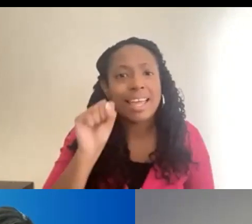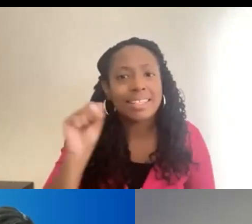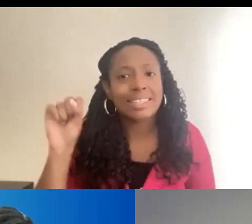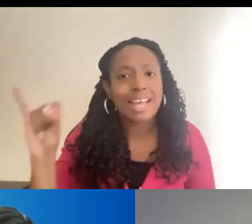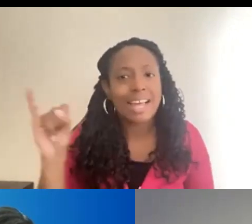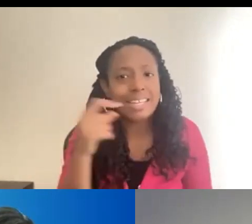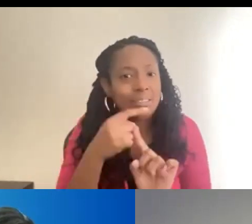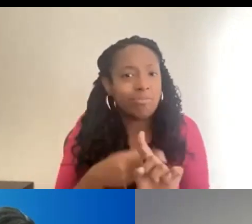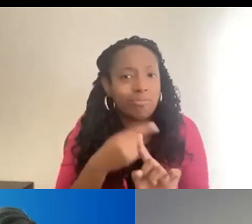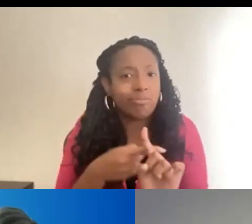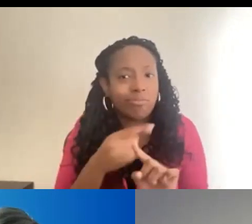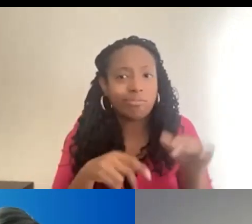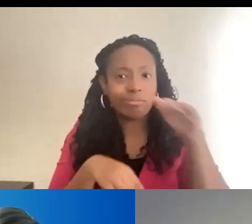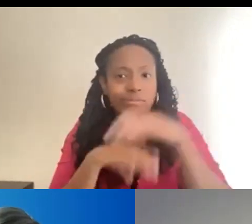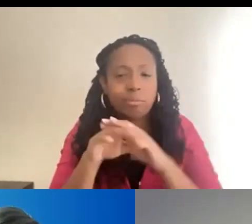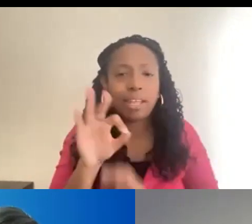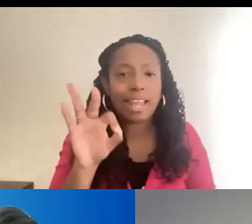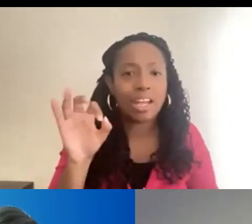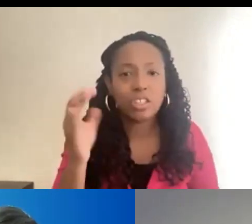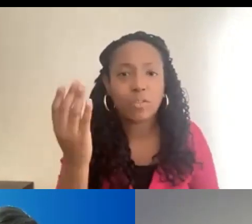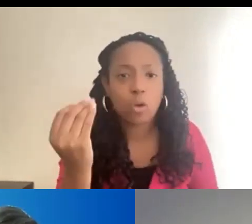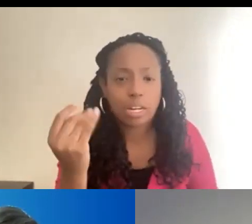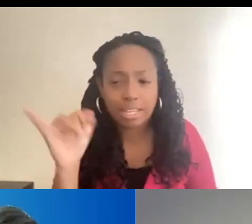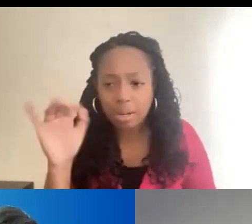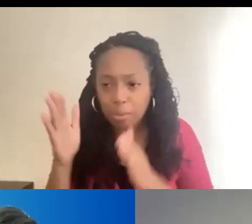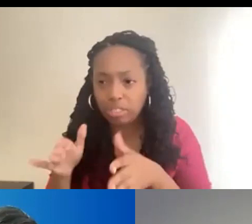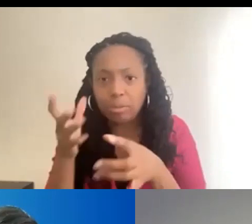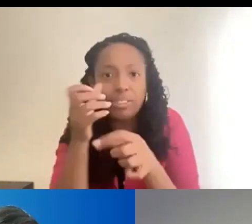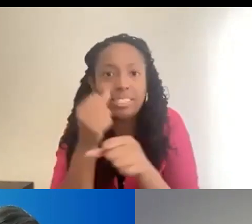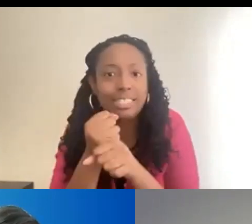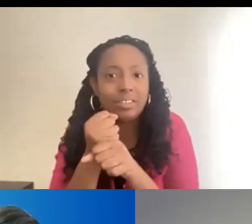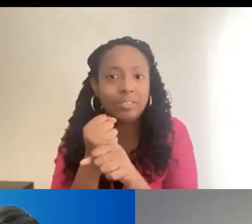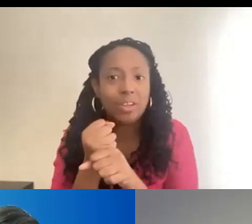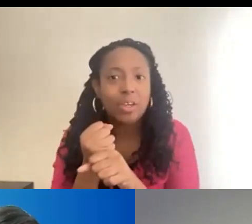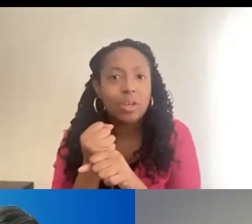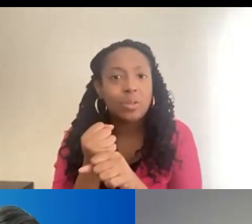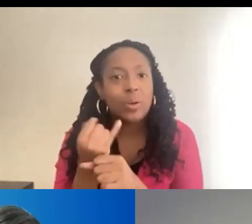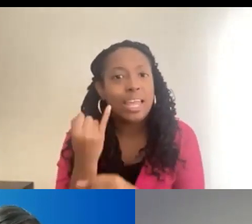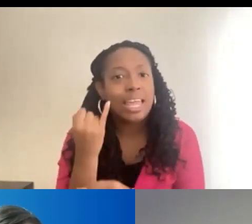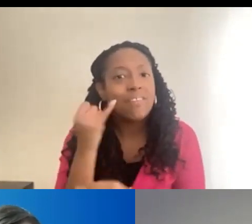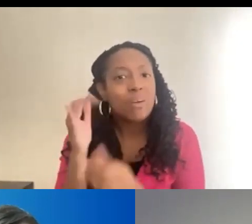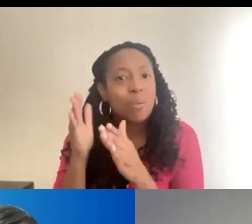up to 914 a month that an individual may receive and if somebody's sitting on a $100,000 in an able